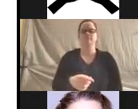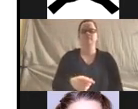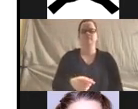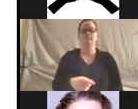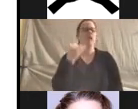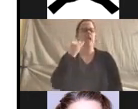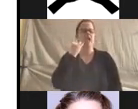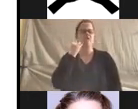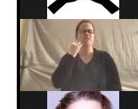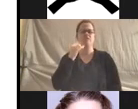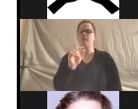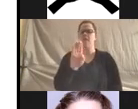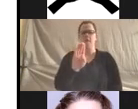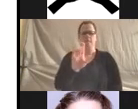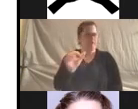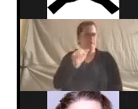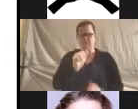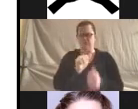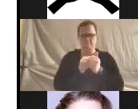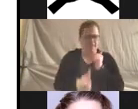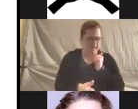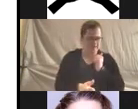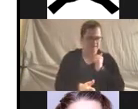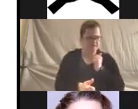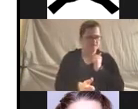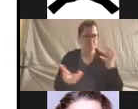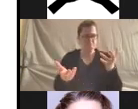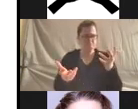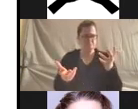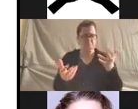So, if your bill doesn't pass, you won't be moving forward